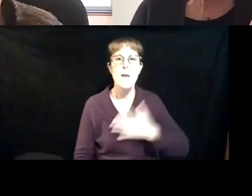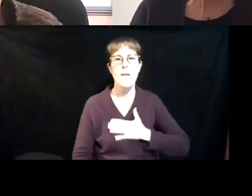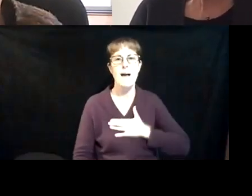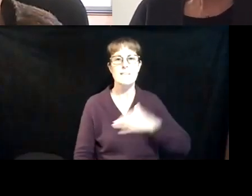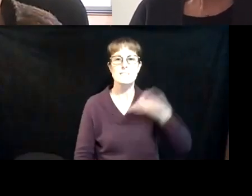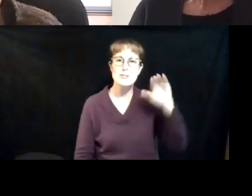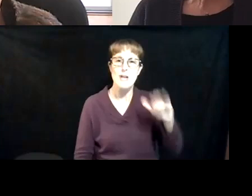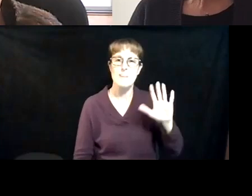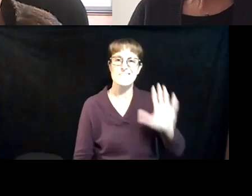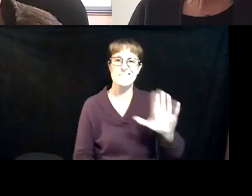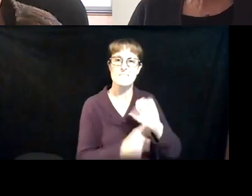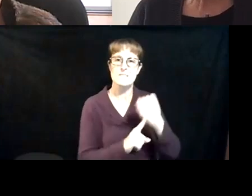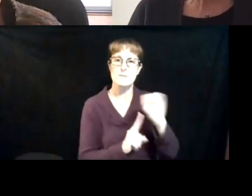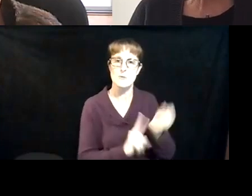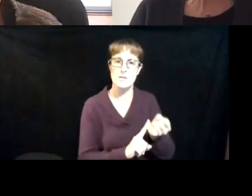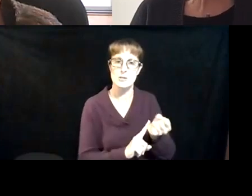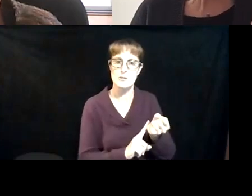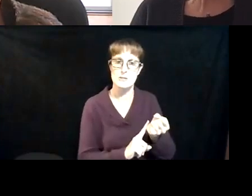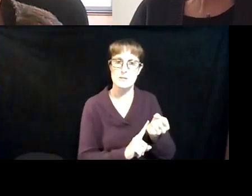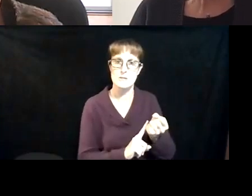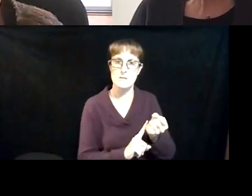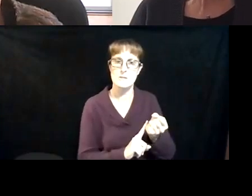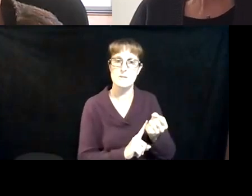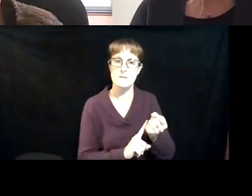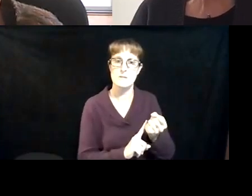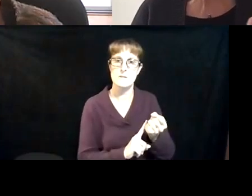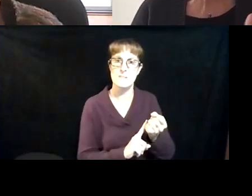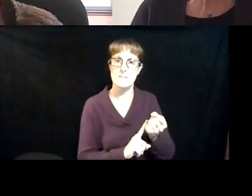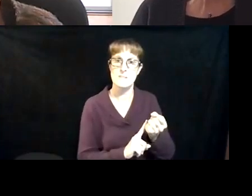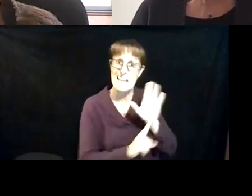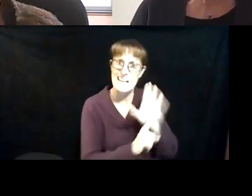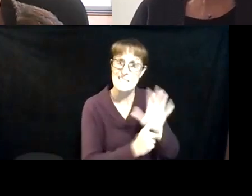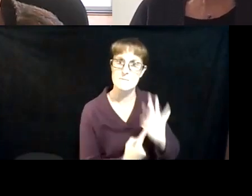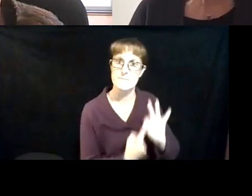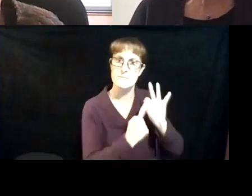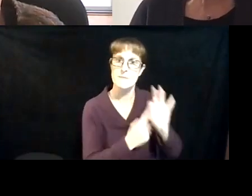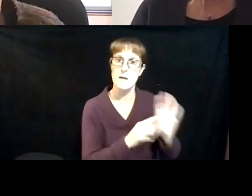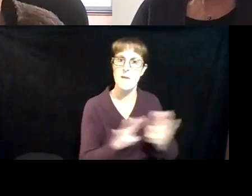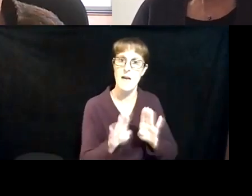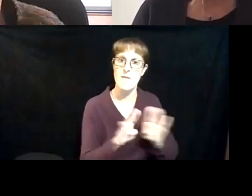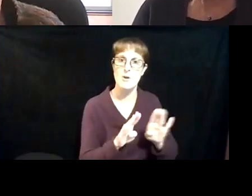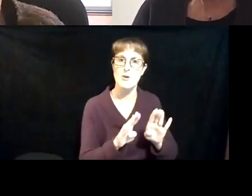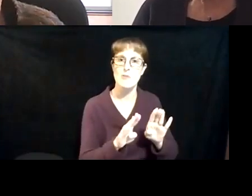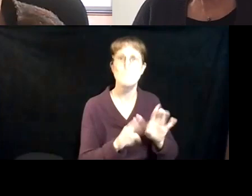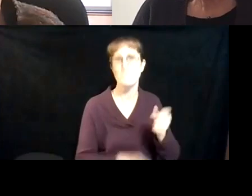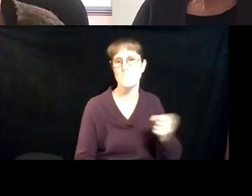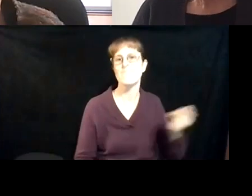of the behaviors that my son or daughter exhibits, this is justified.